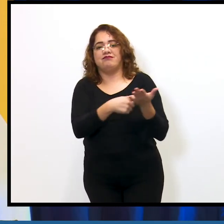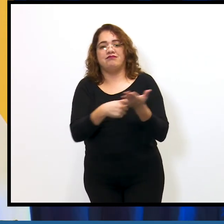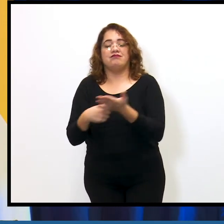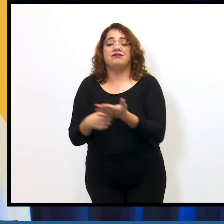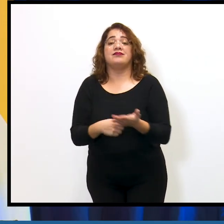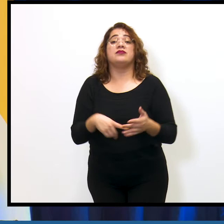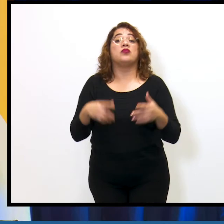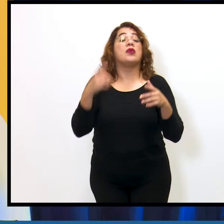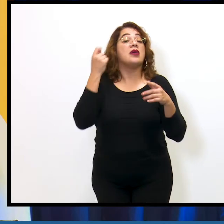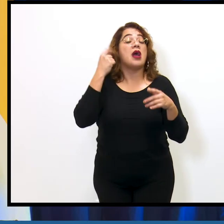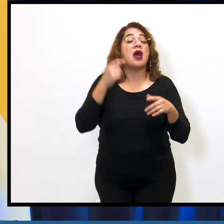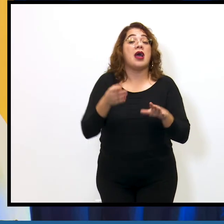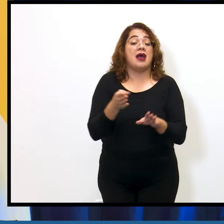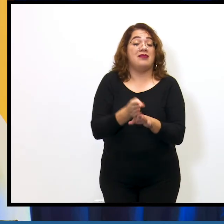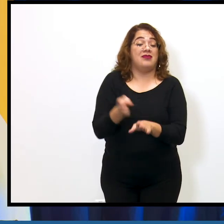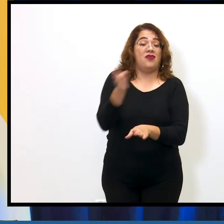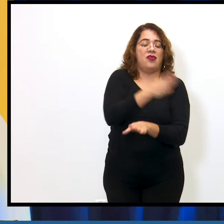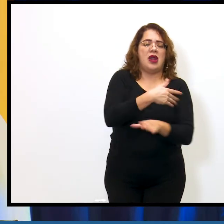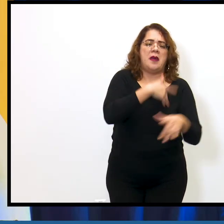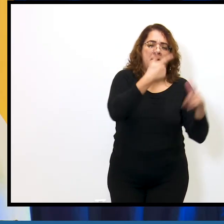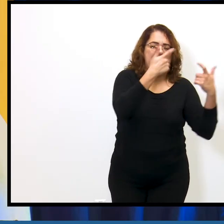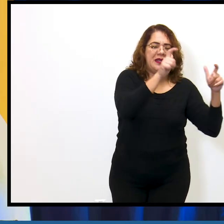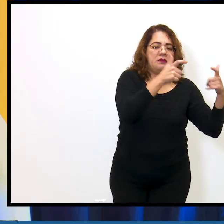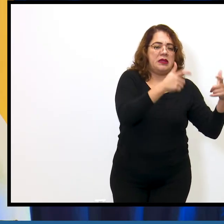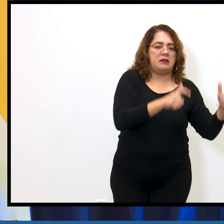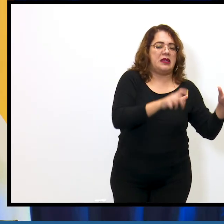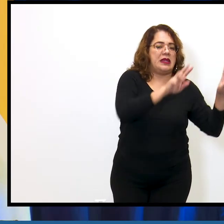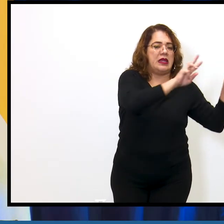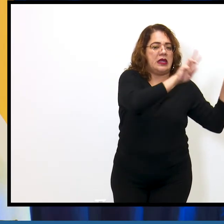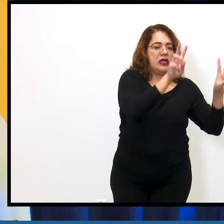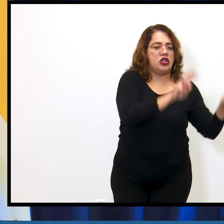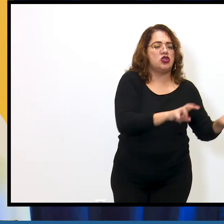have been addressed from what I understand so there are there are some minor issues on that